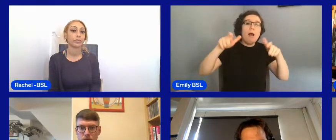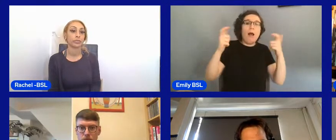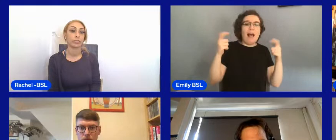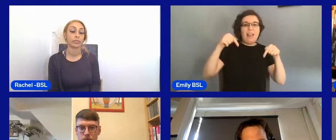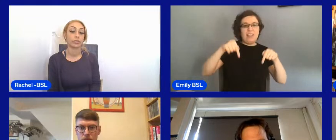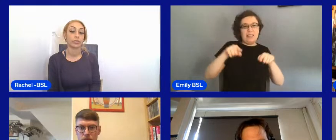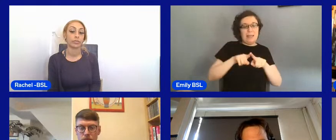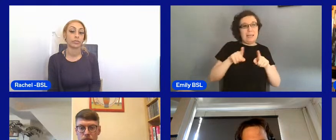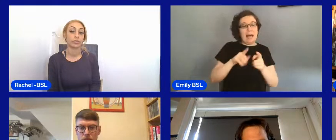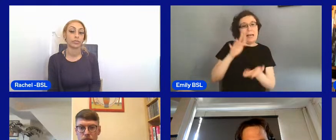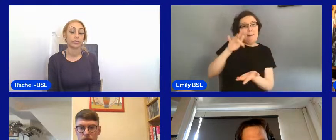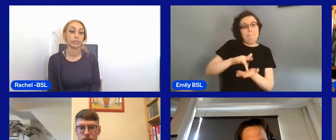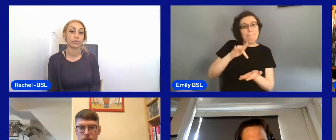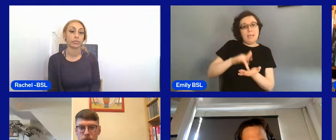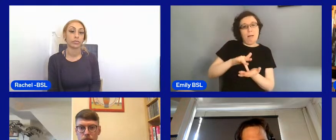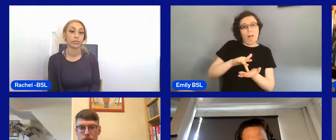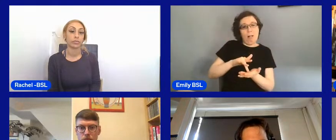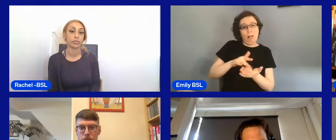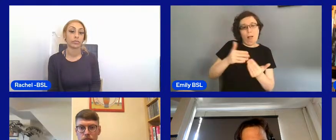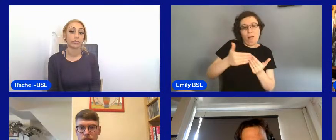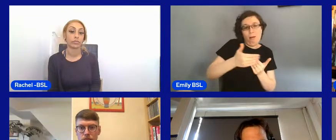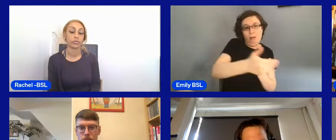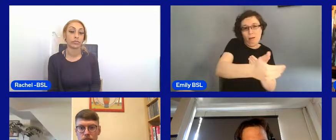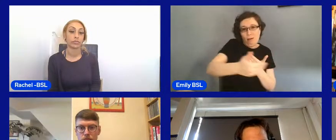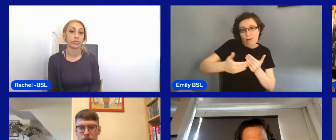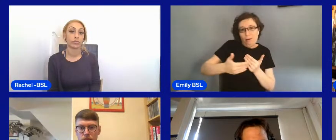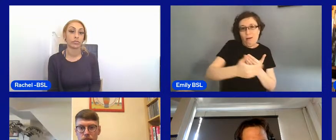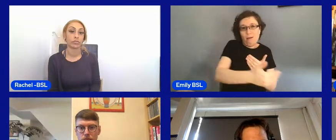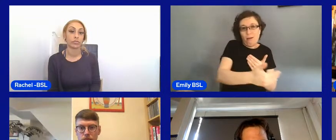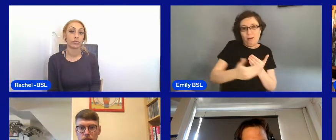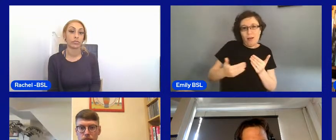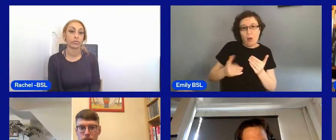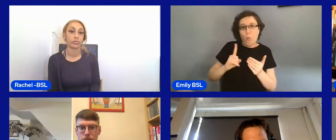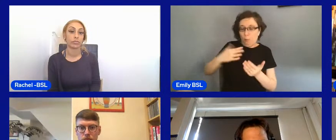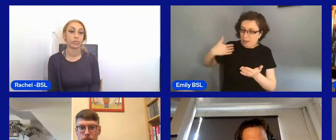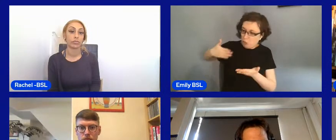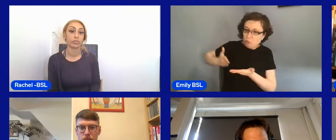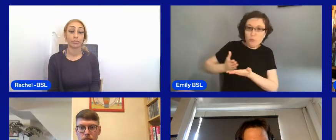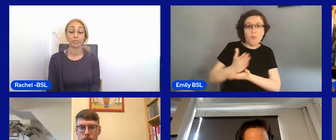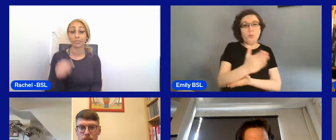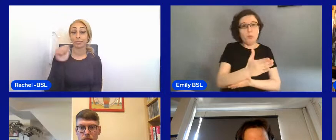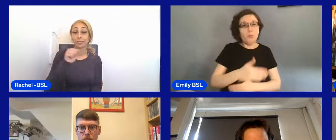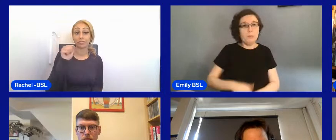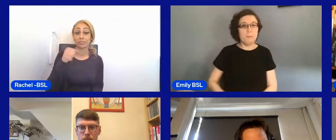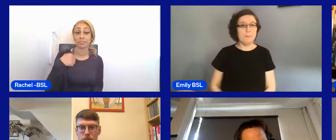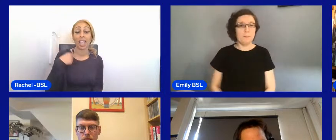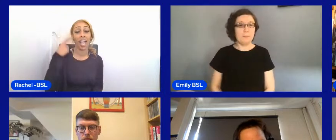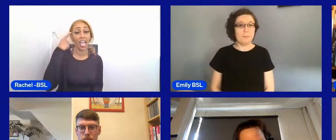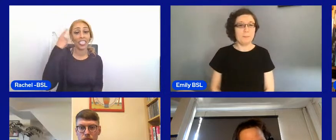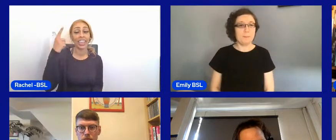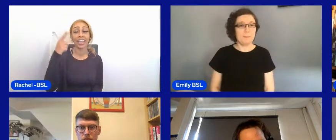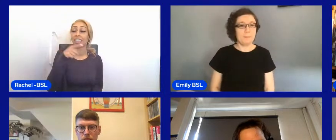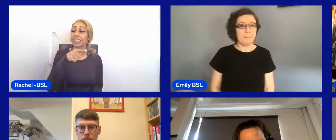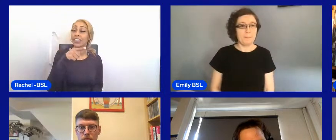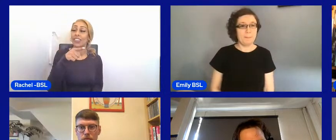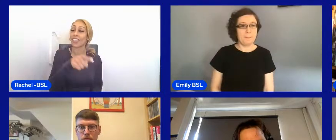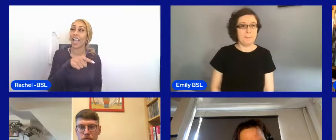hopefully this is a kind of middle ground between life going back to for the normal and what we have been through.